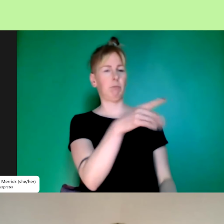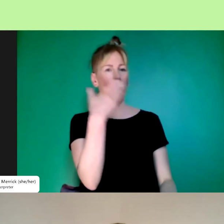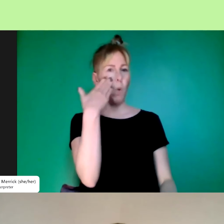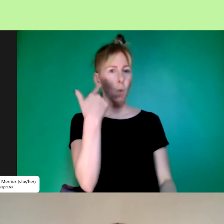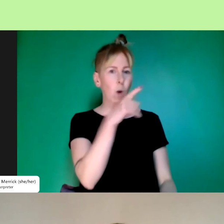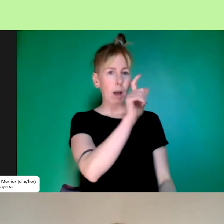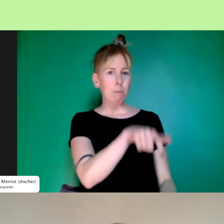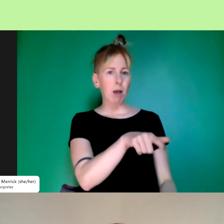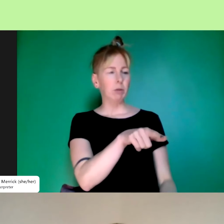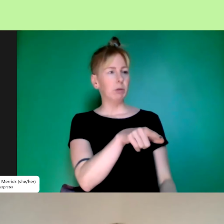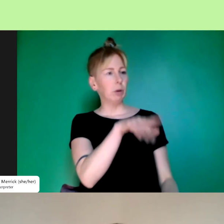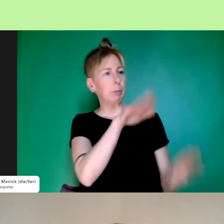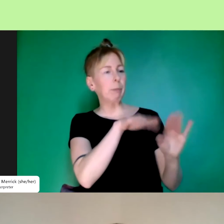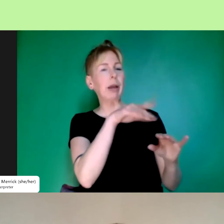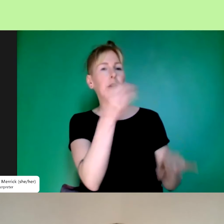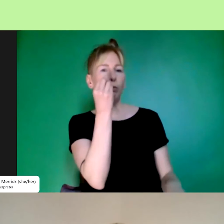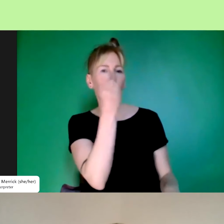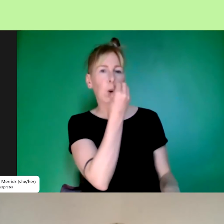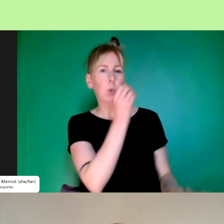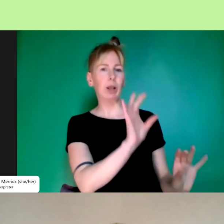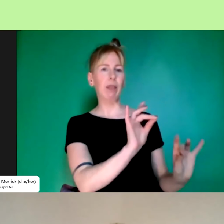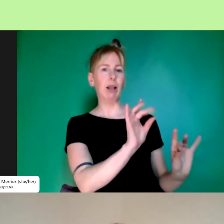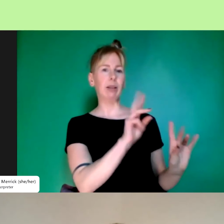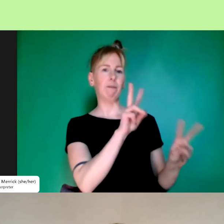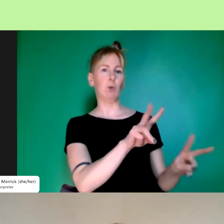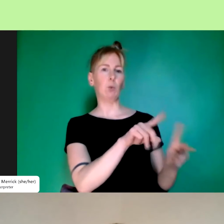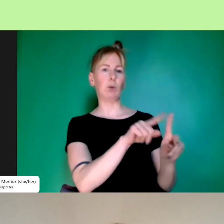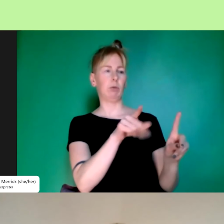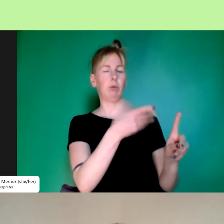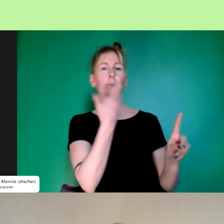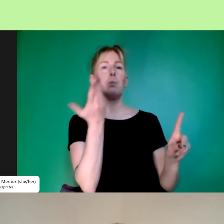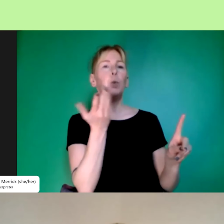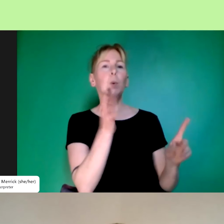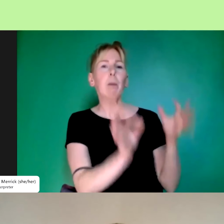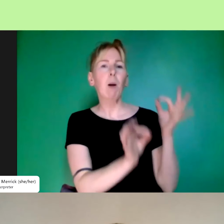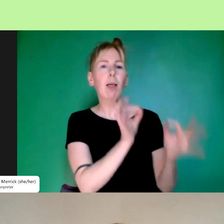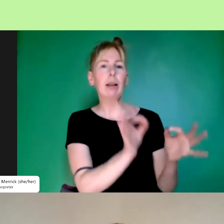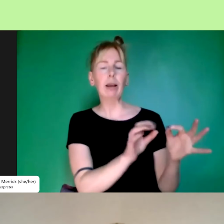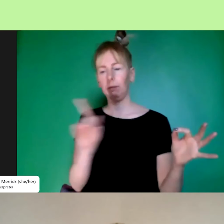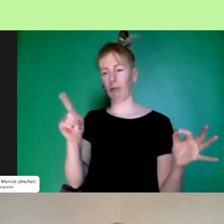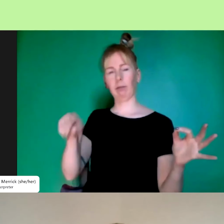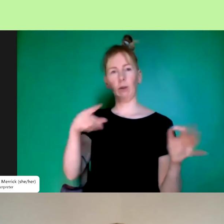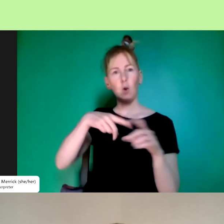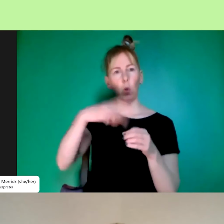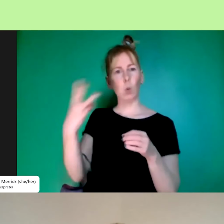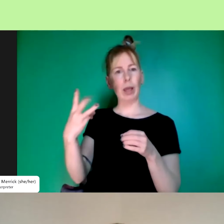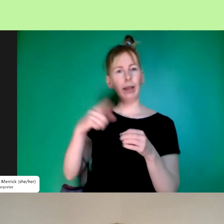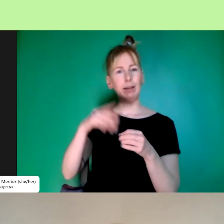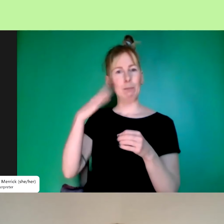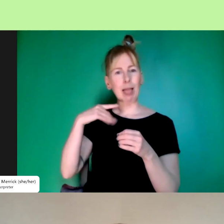stuff, as if they were a political, it was just like this aesthetic. It never was just aesthetic,